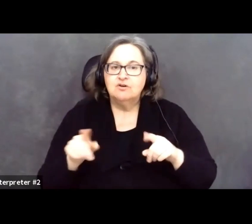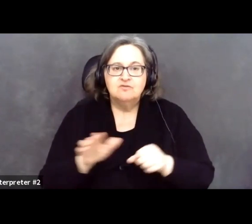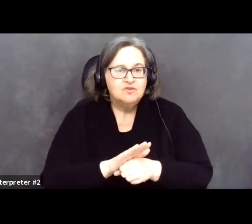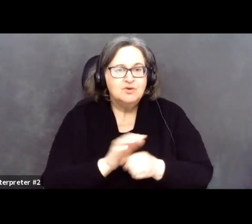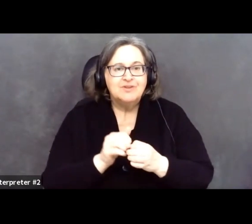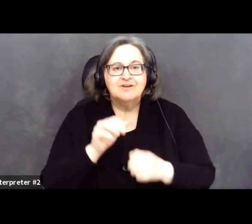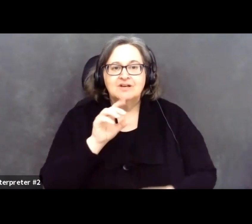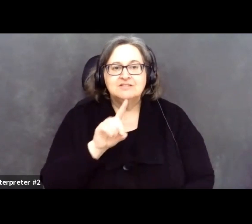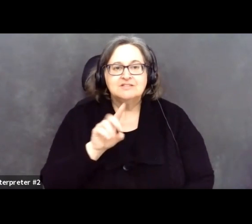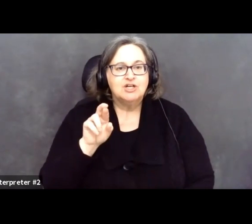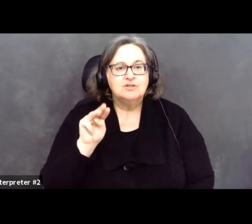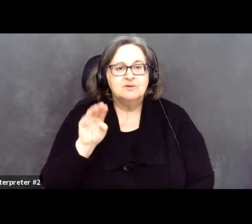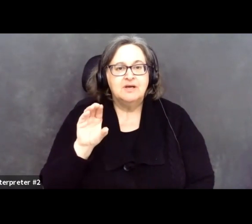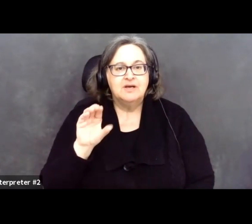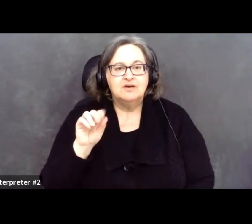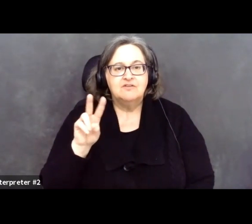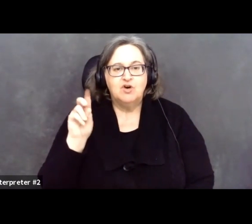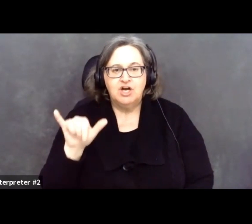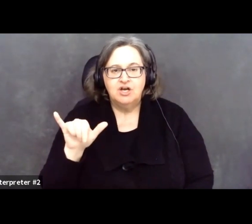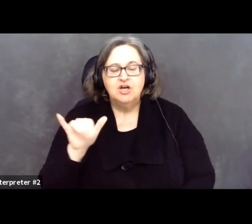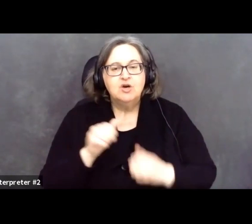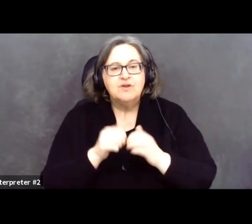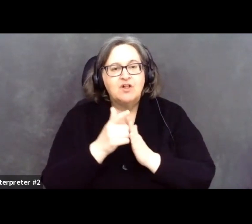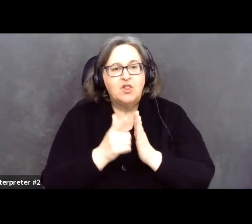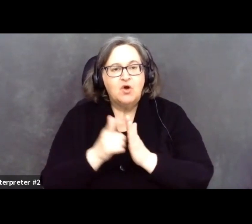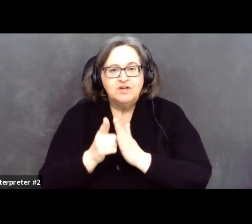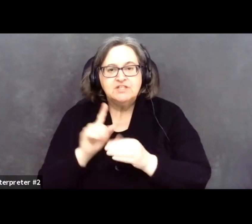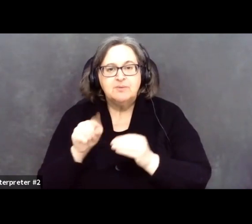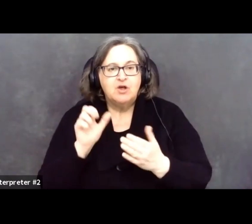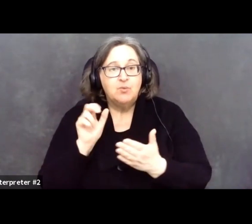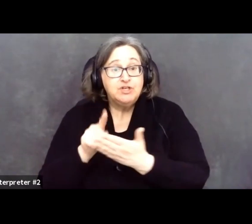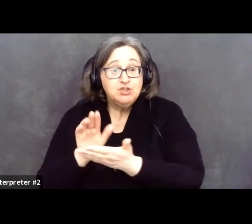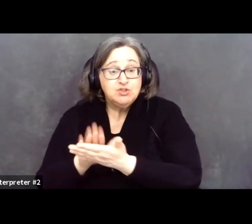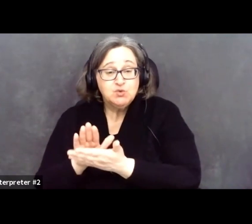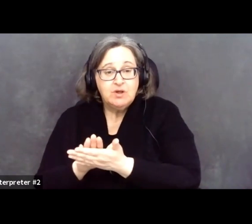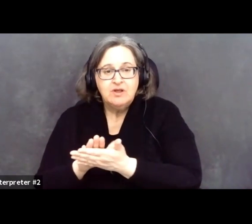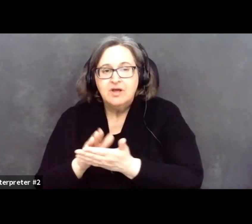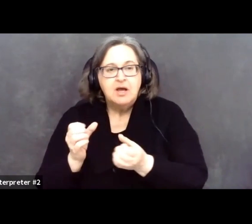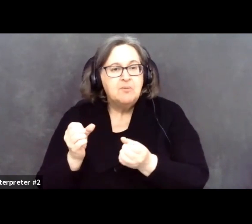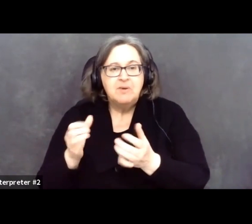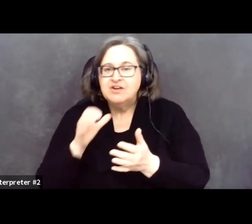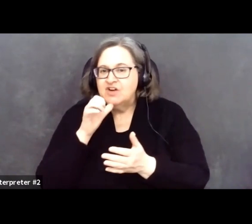with the laws out there on return to school. Many of them are nonprescriptive and